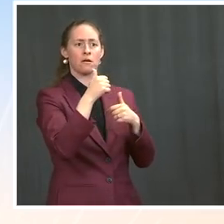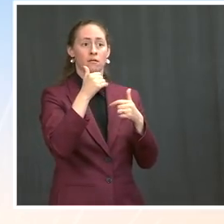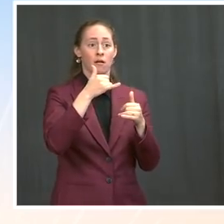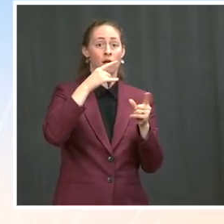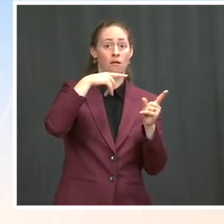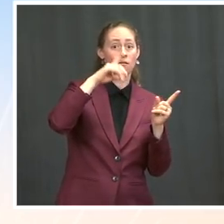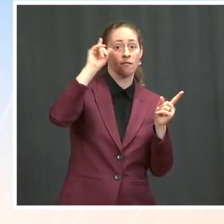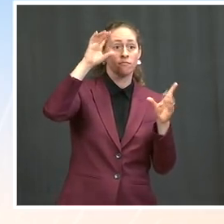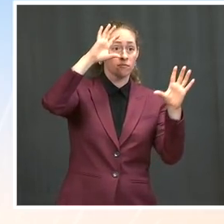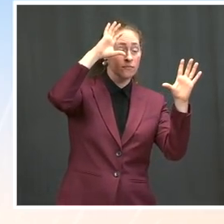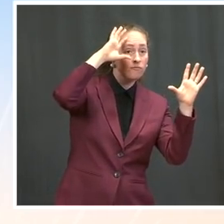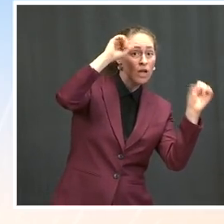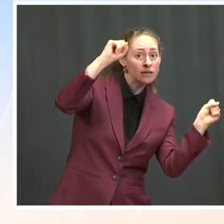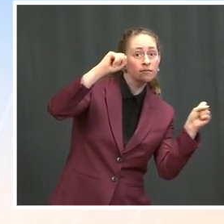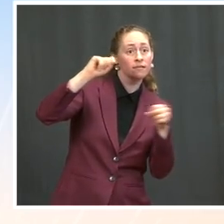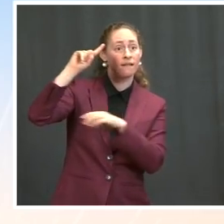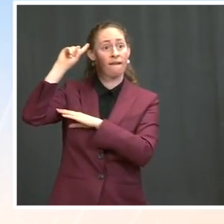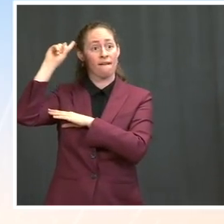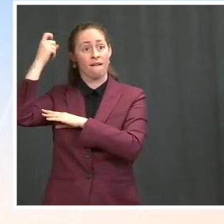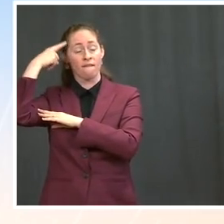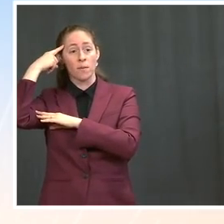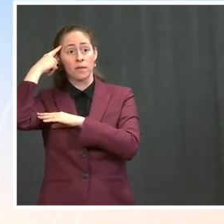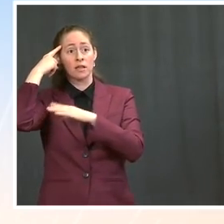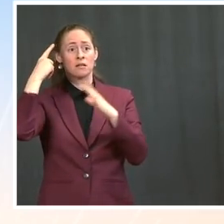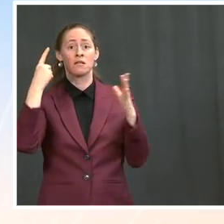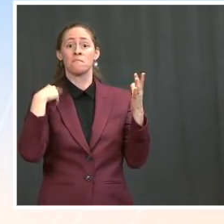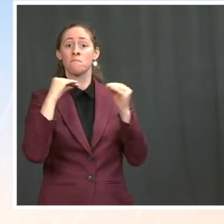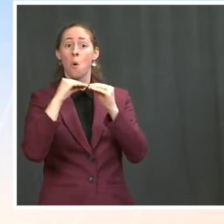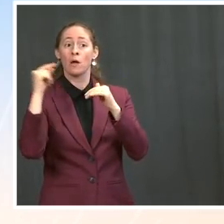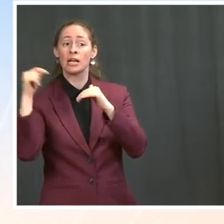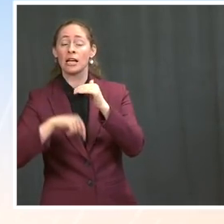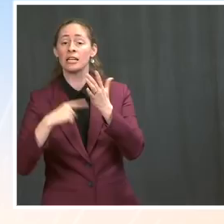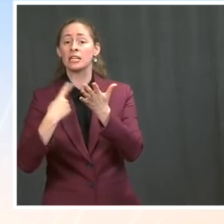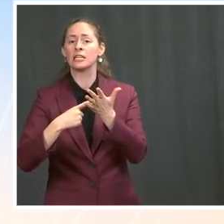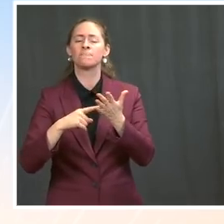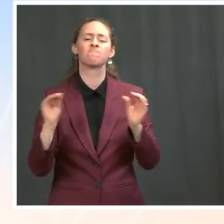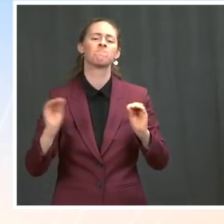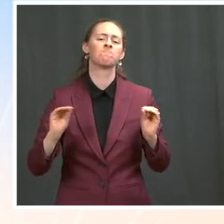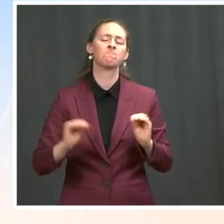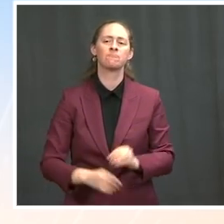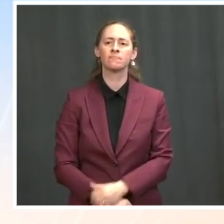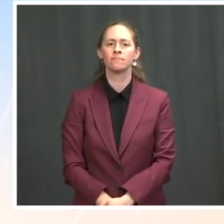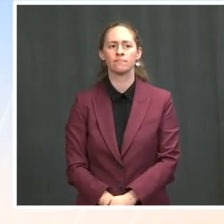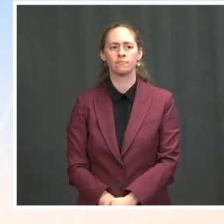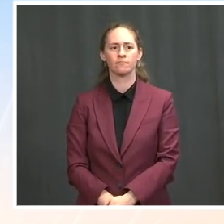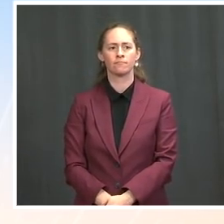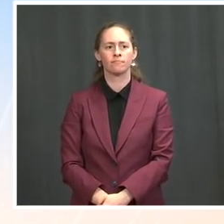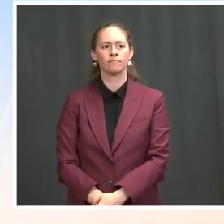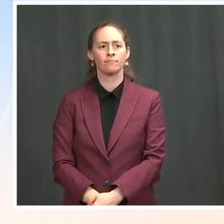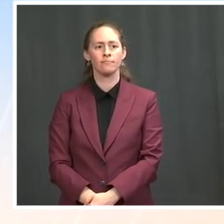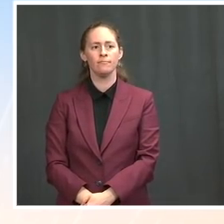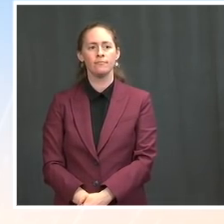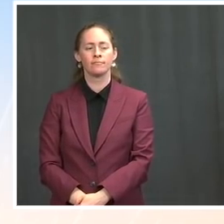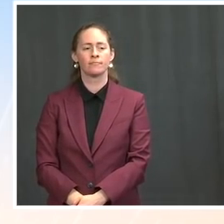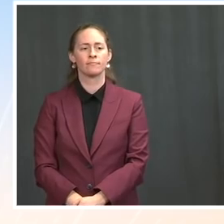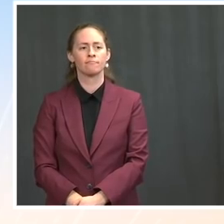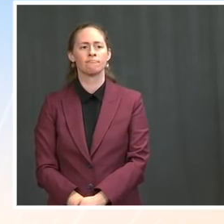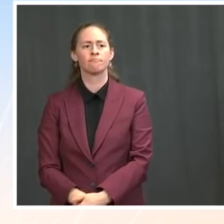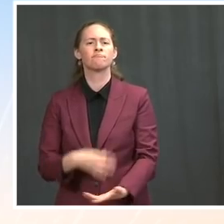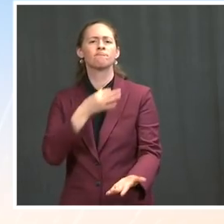from our Homeland Security team to read out. Go ahead. The Press: Thank you. You mentioned that supply -- going back to the vaccine announcement -- was the main -- was not the constraint. Ms. Psaki: Correct. >> The Press: It was logistics.